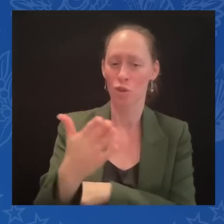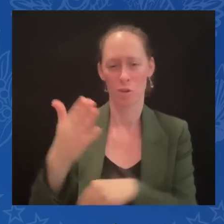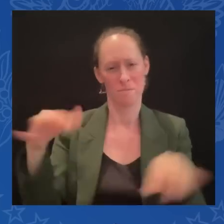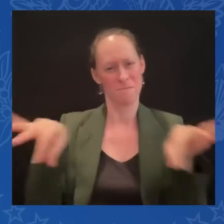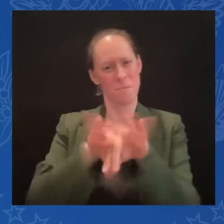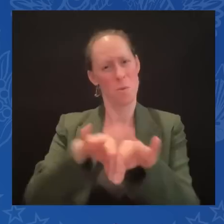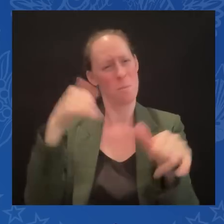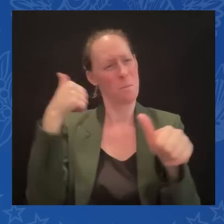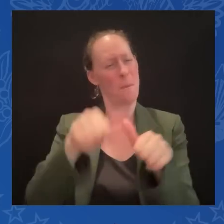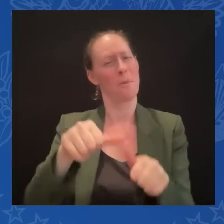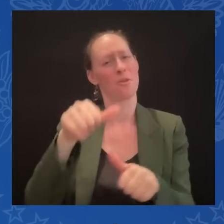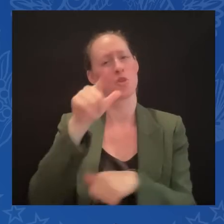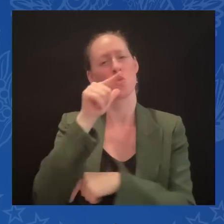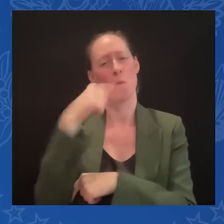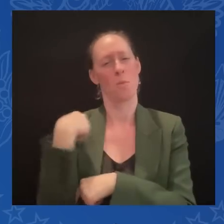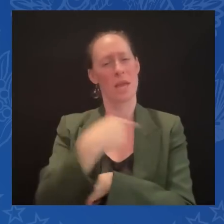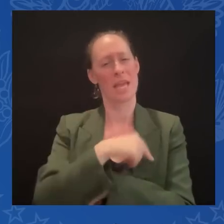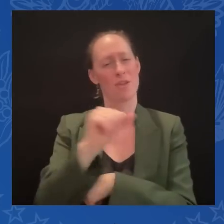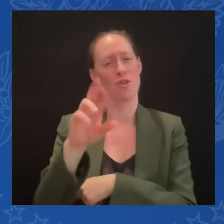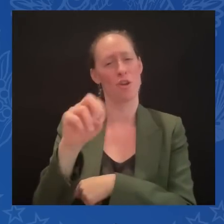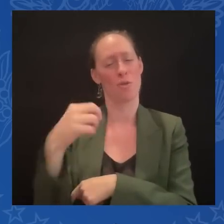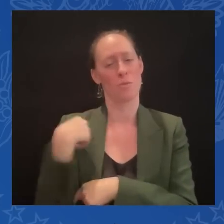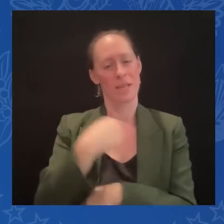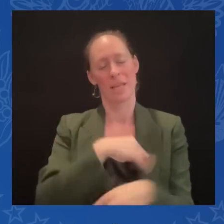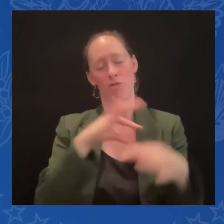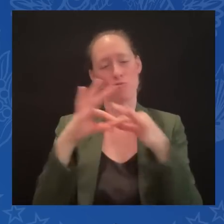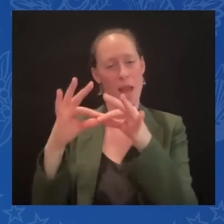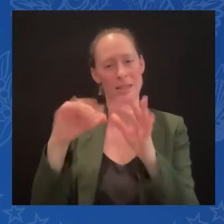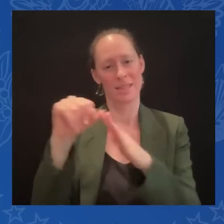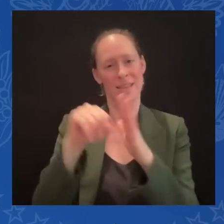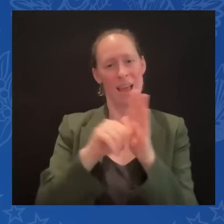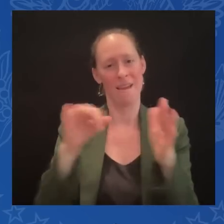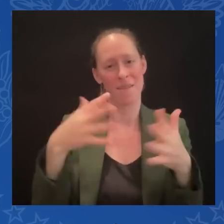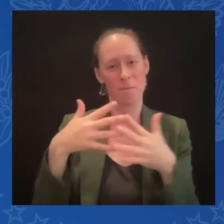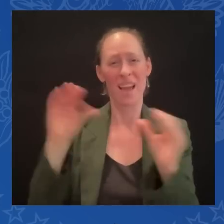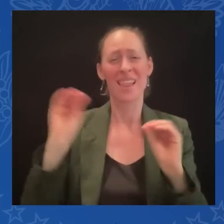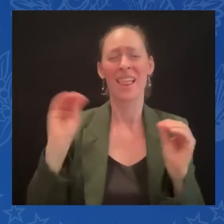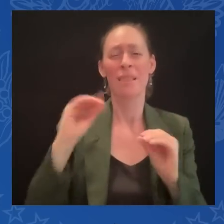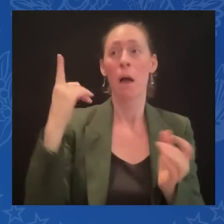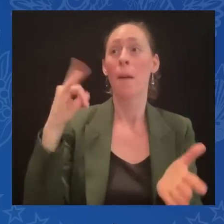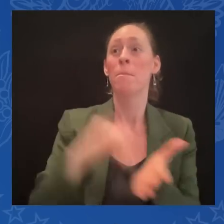There is nothing beyond our capacity if we work together. So let's continue to work together.